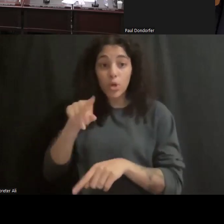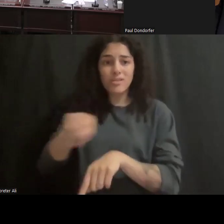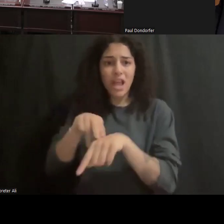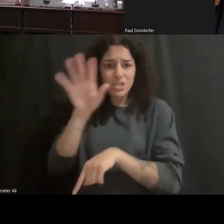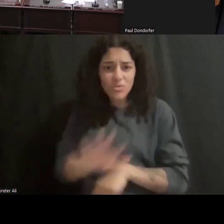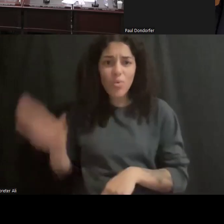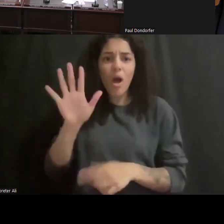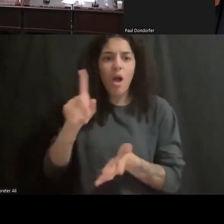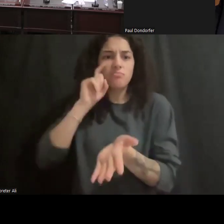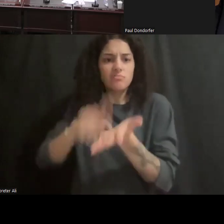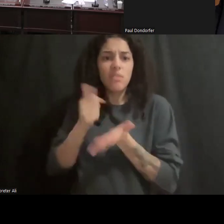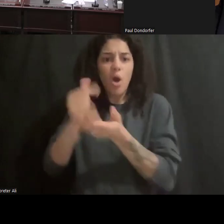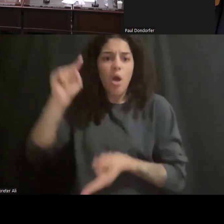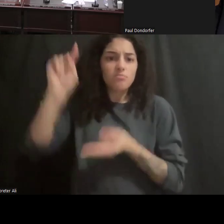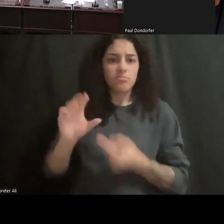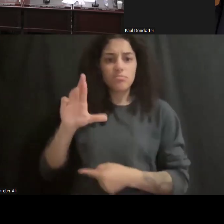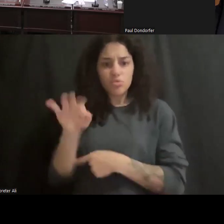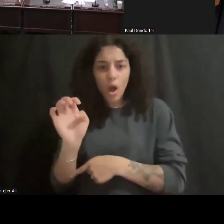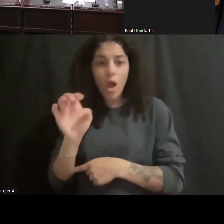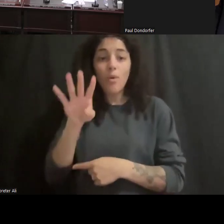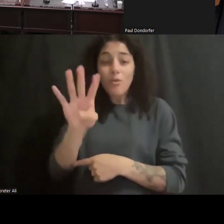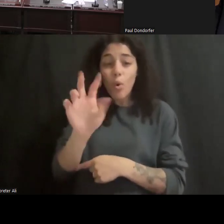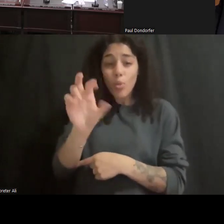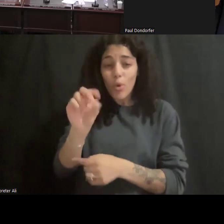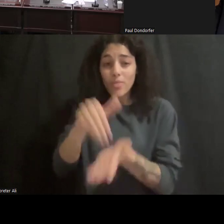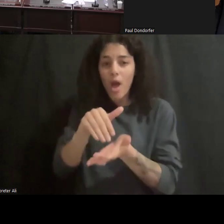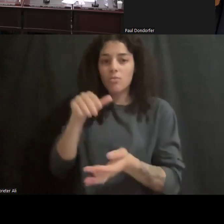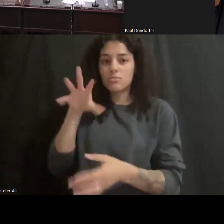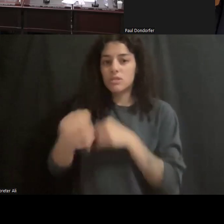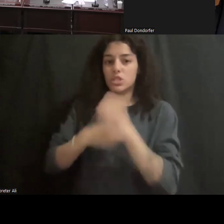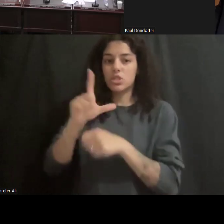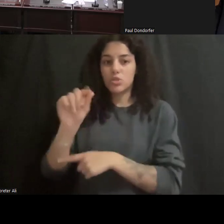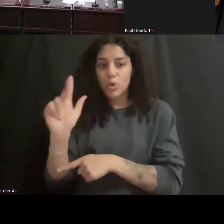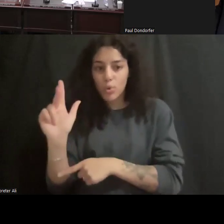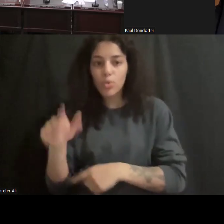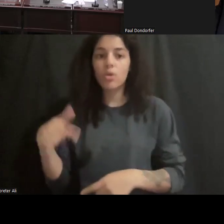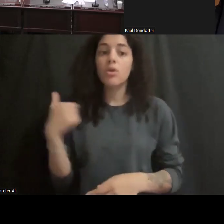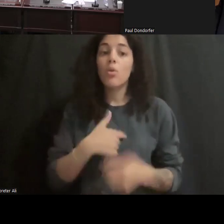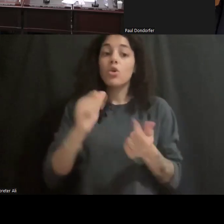From stolen cars to kidnappings to illegal guns and organized smash and grab operations